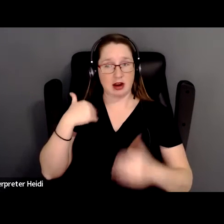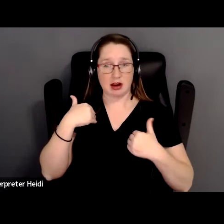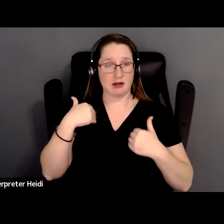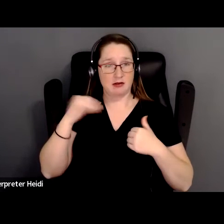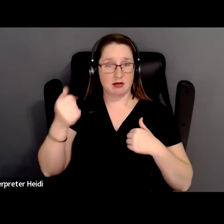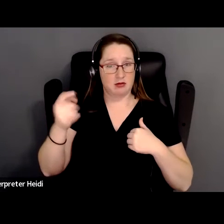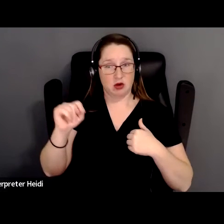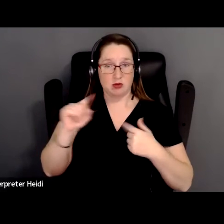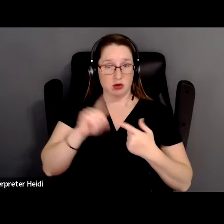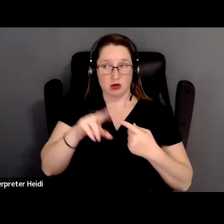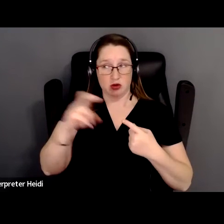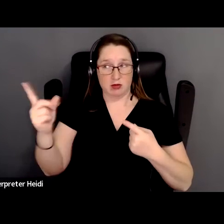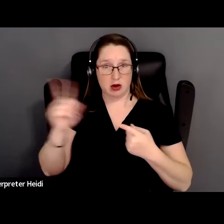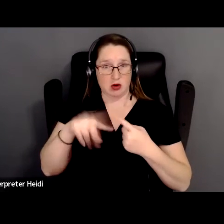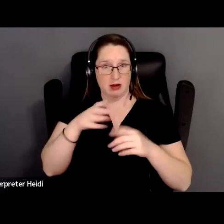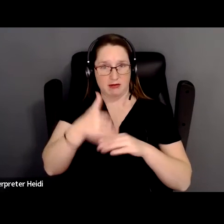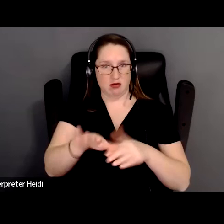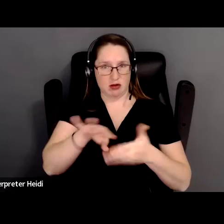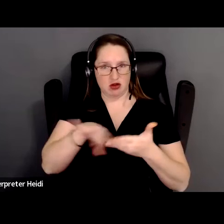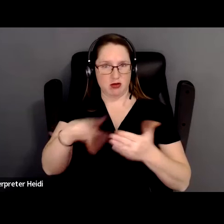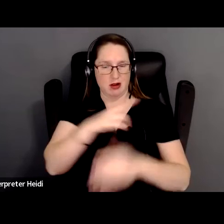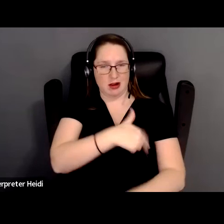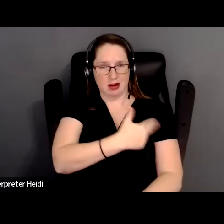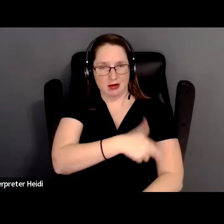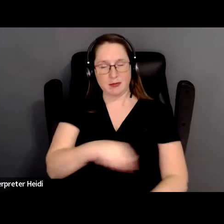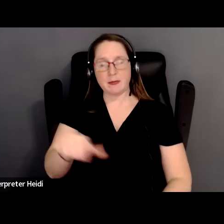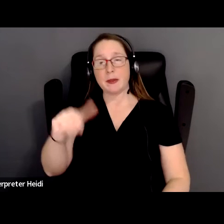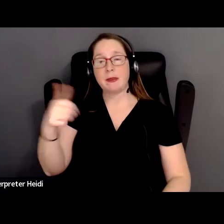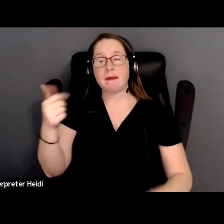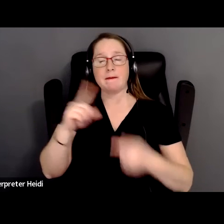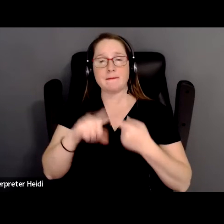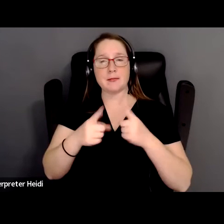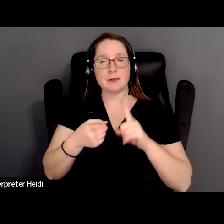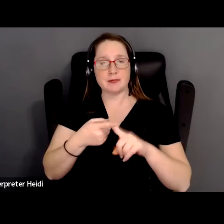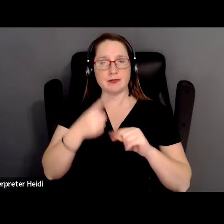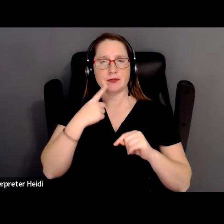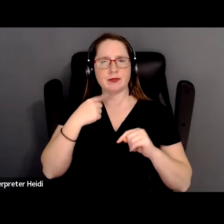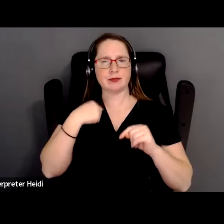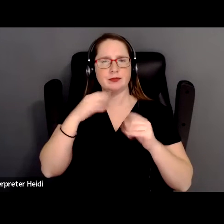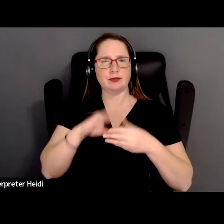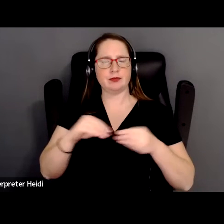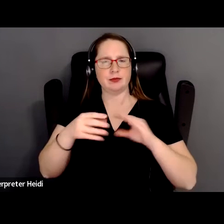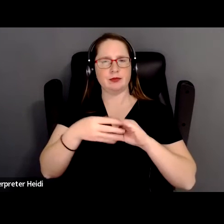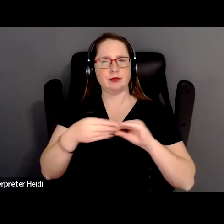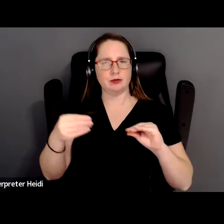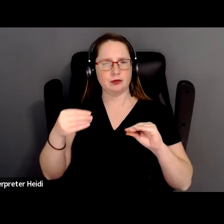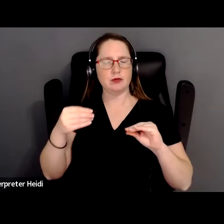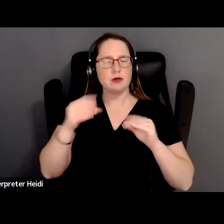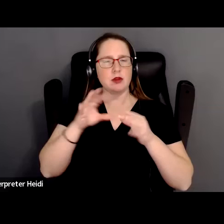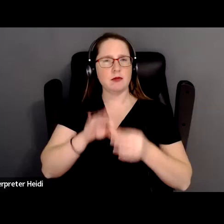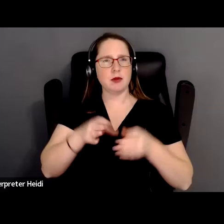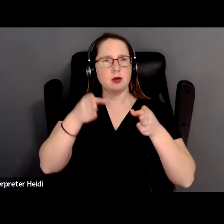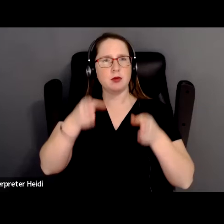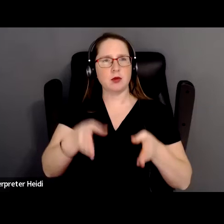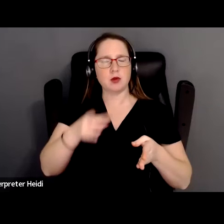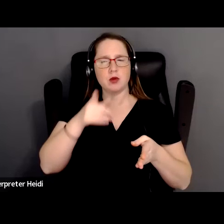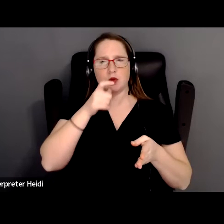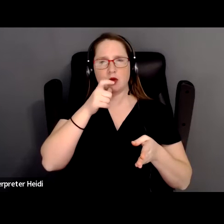apartment, to return to, and another friend told me a story about a person who went had a short